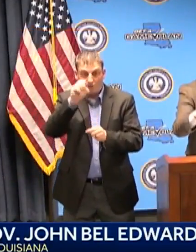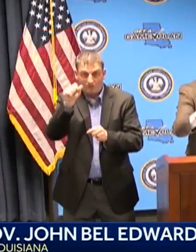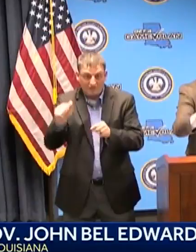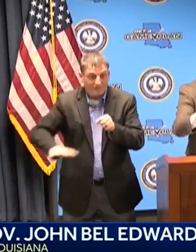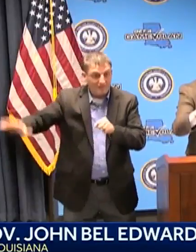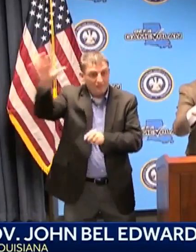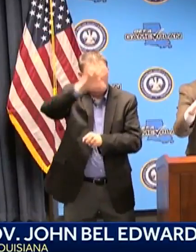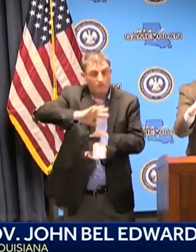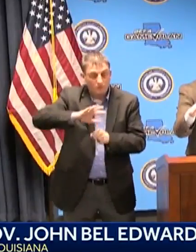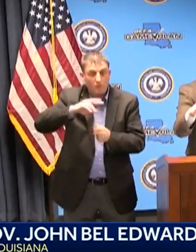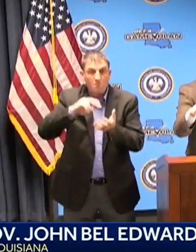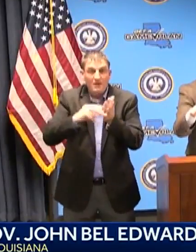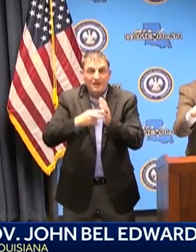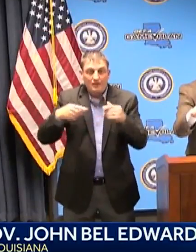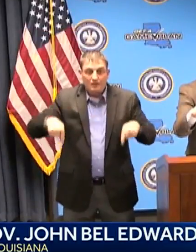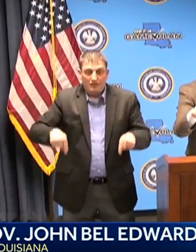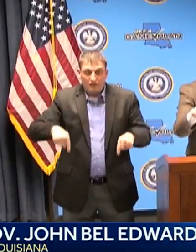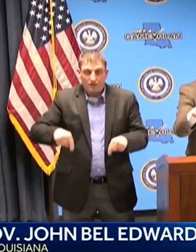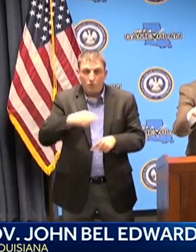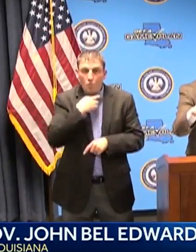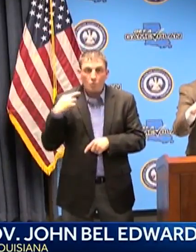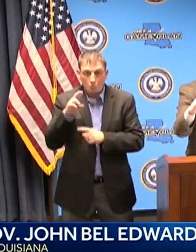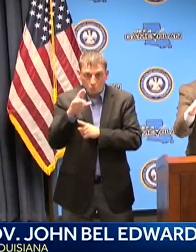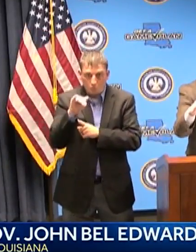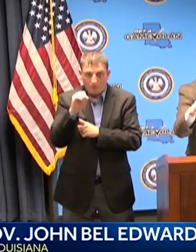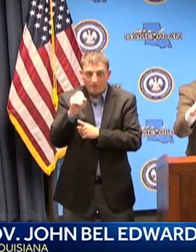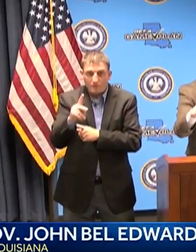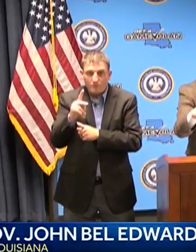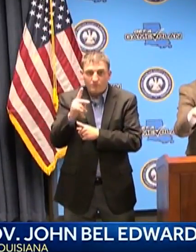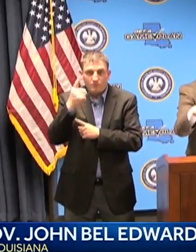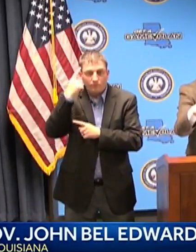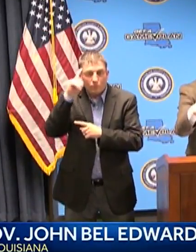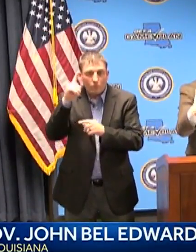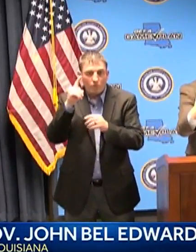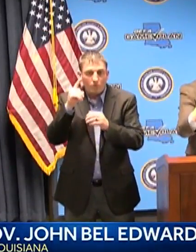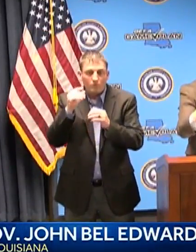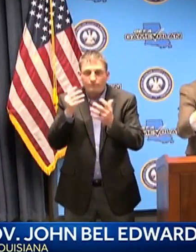THE GOVERNOR SAYS HE HOPES THESE MEASURES WILL FLATTEN THE CURVE.